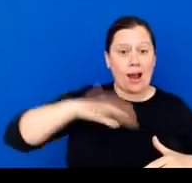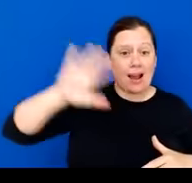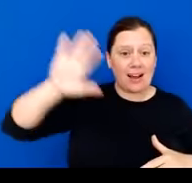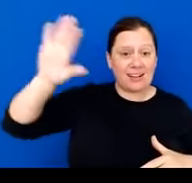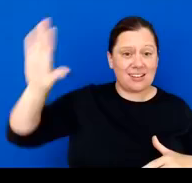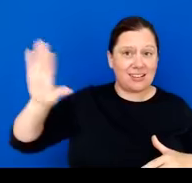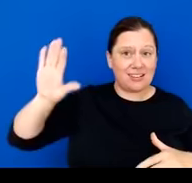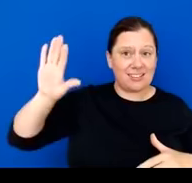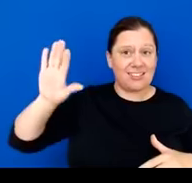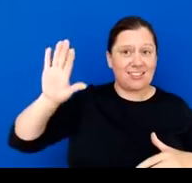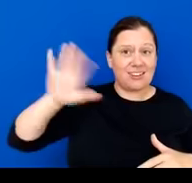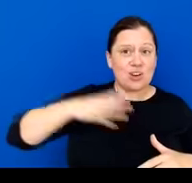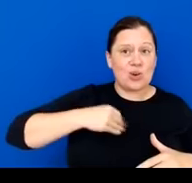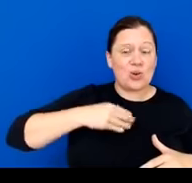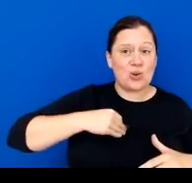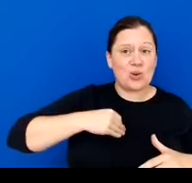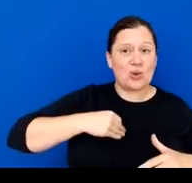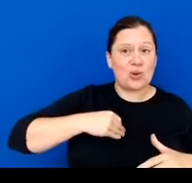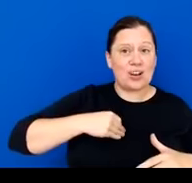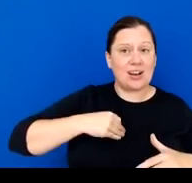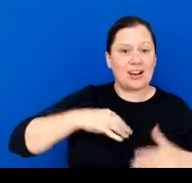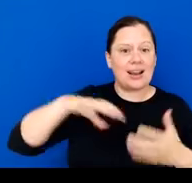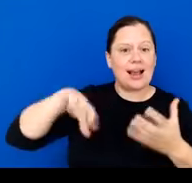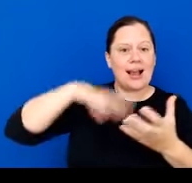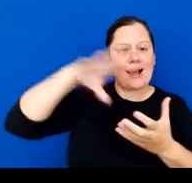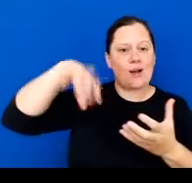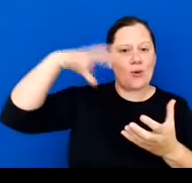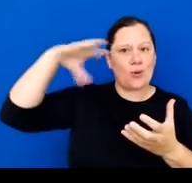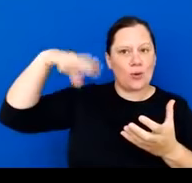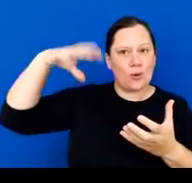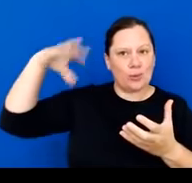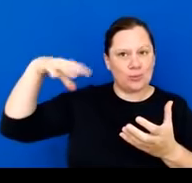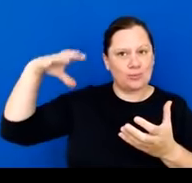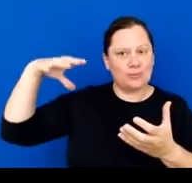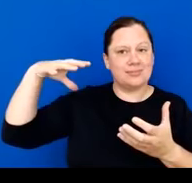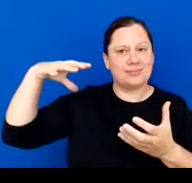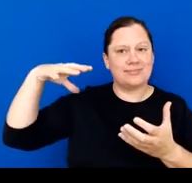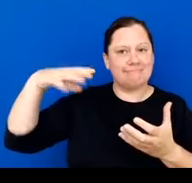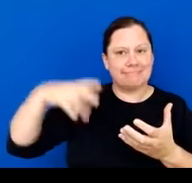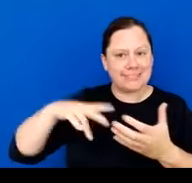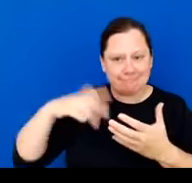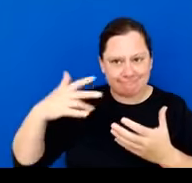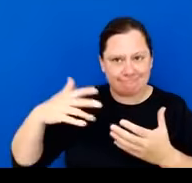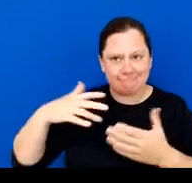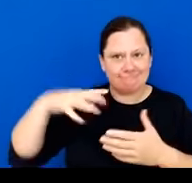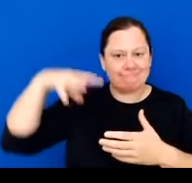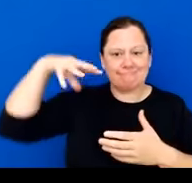the interpreter couldn't see through those clouds very well they can see some stuff they can't see everything so they